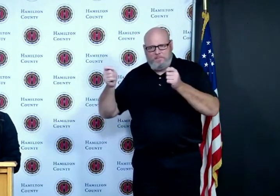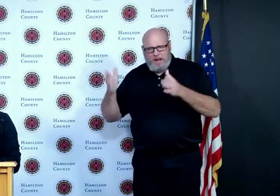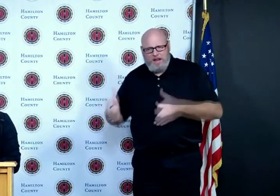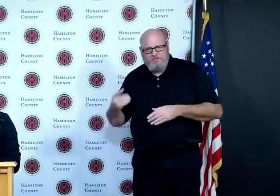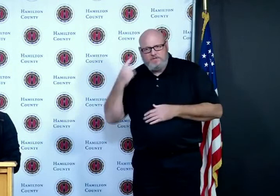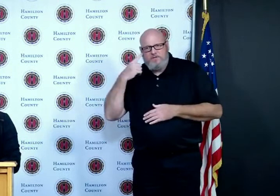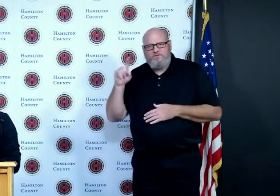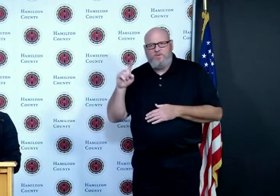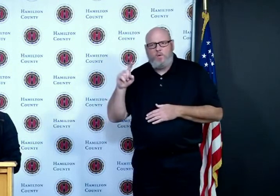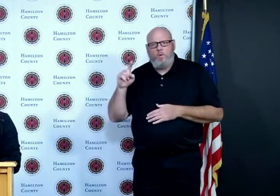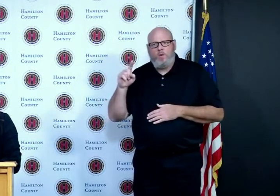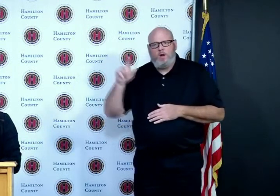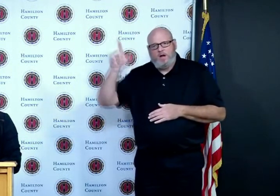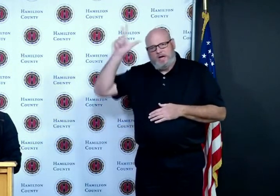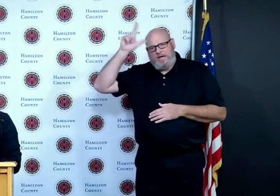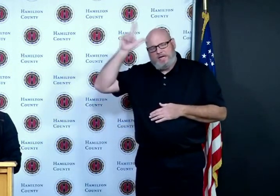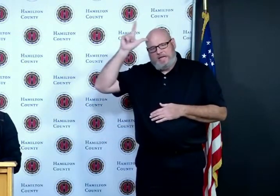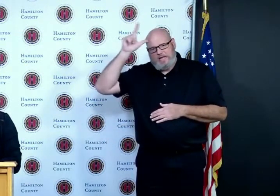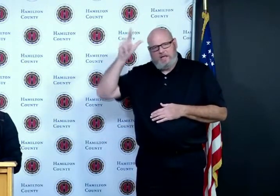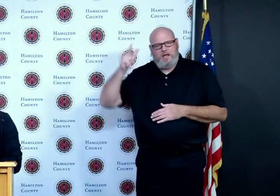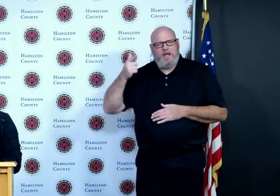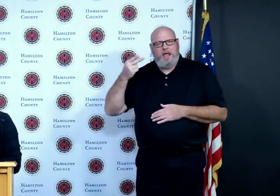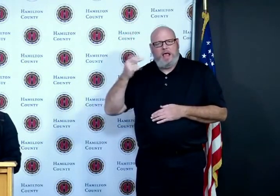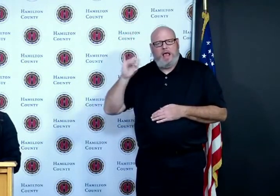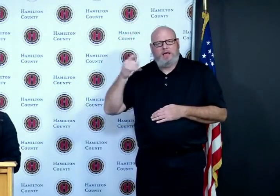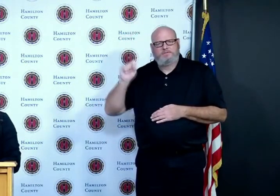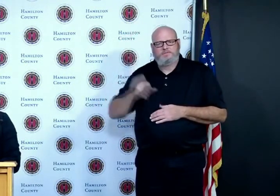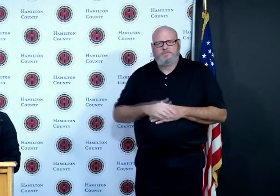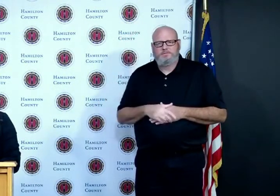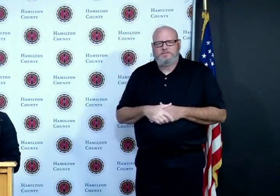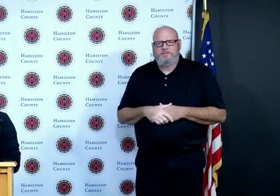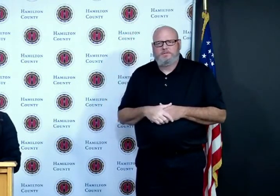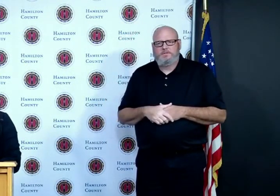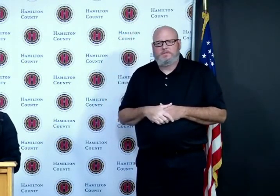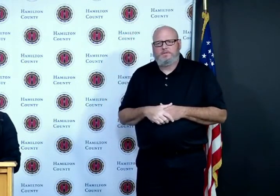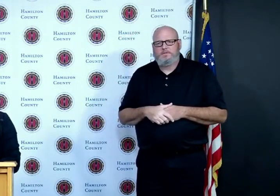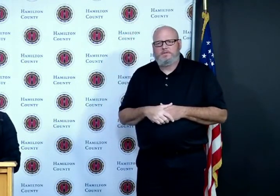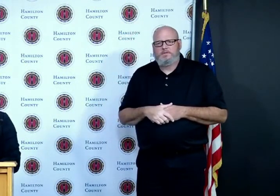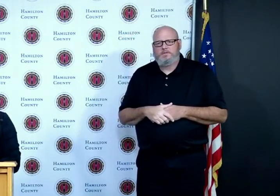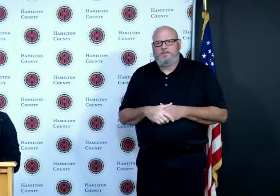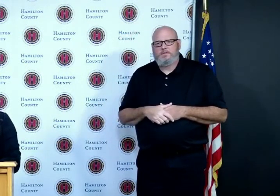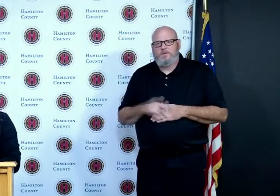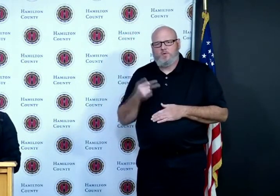as quick as we can we also met with CUFA who gave us input as well so you'll be hearing more about